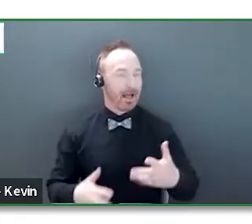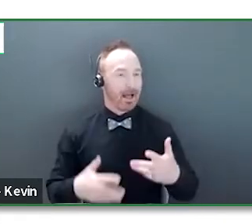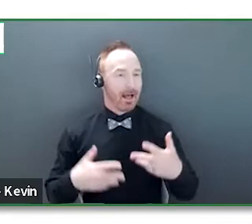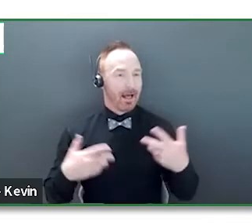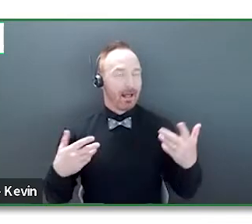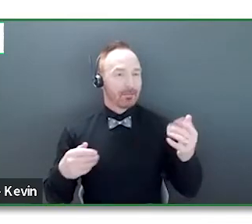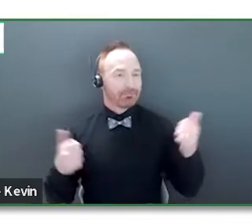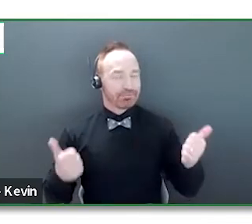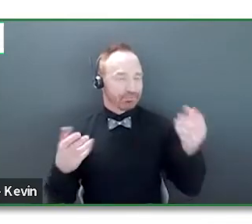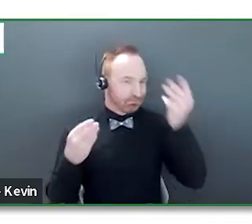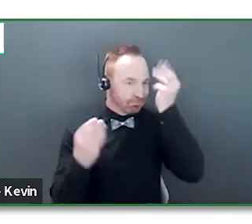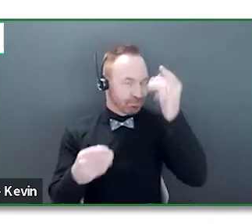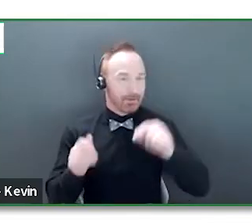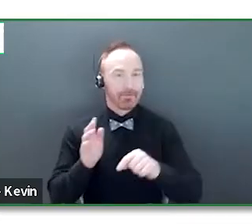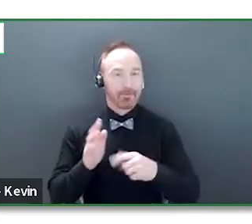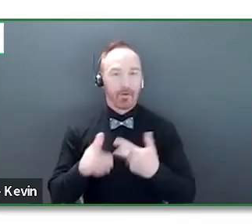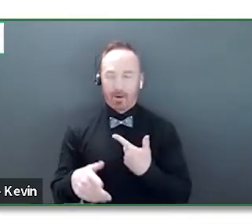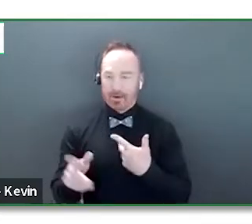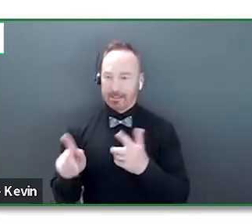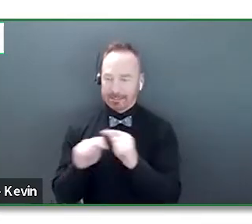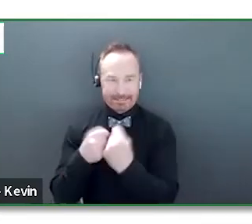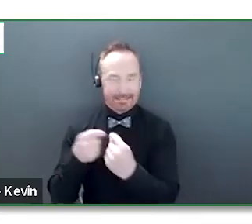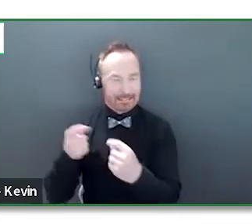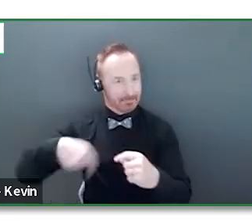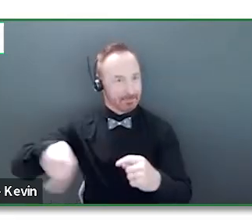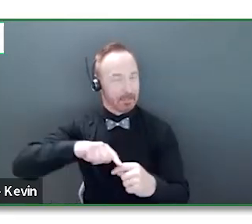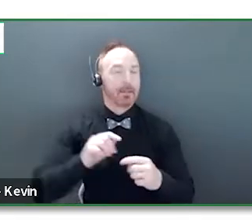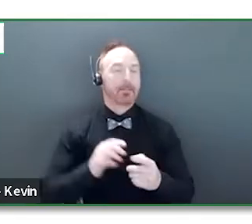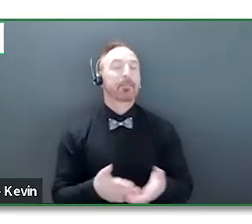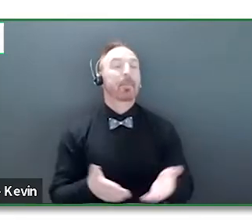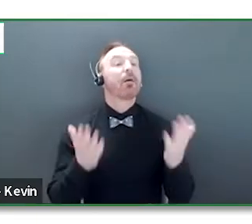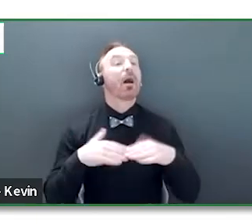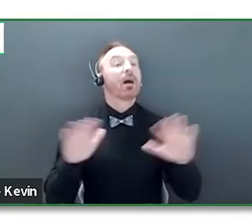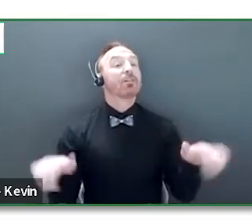So our challenges in terms of accessibility